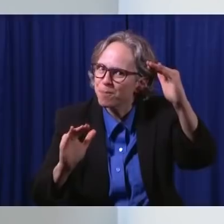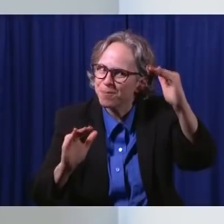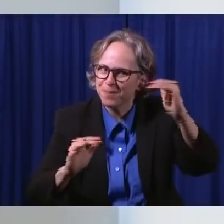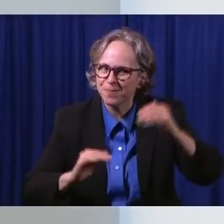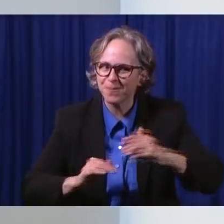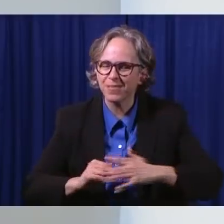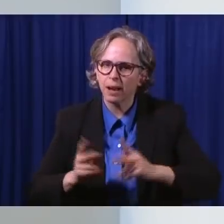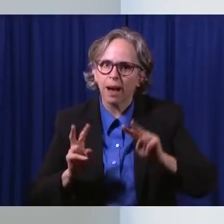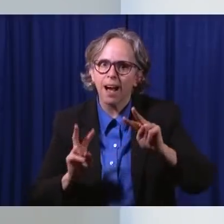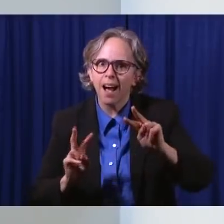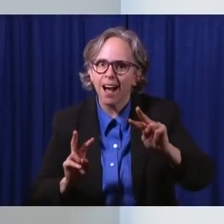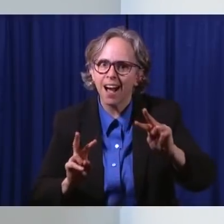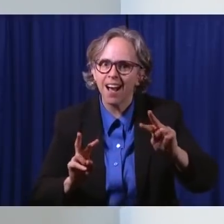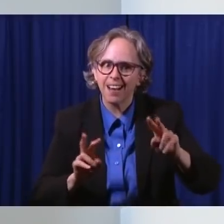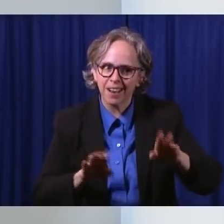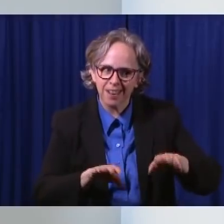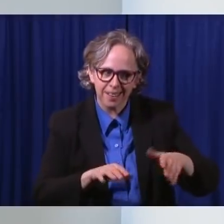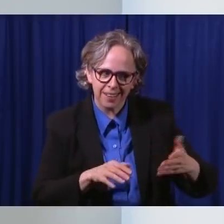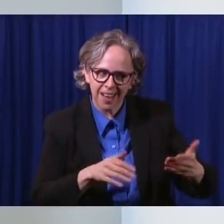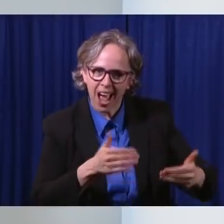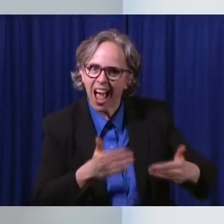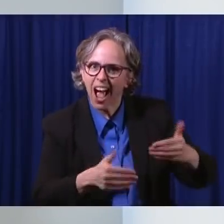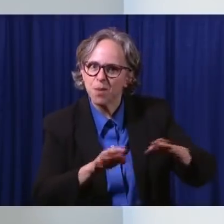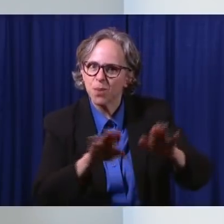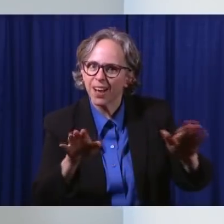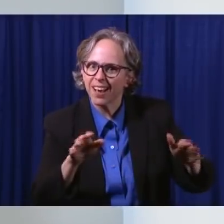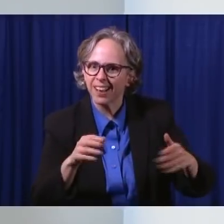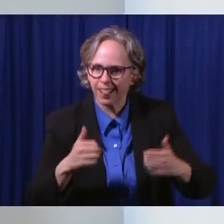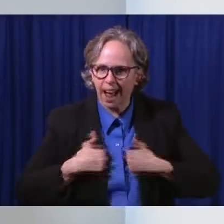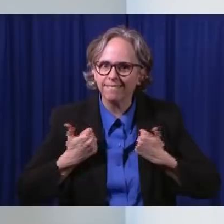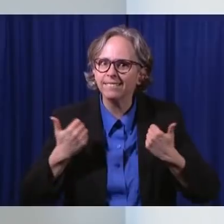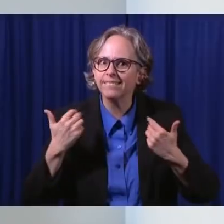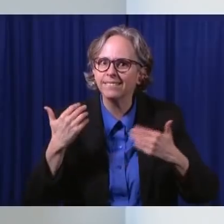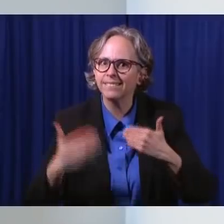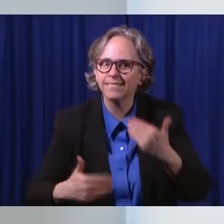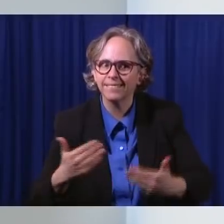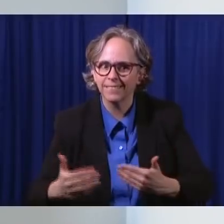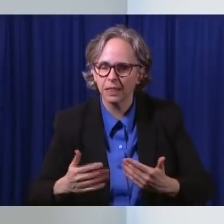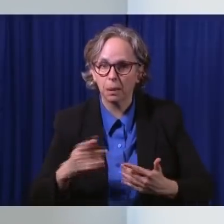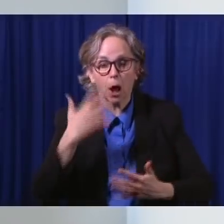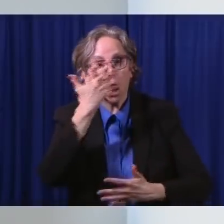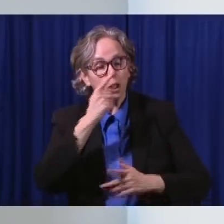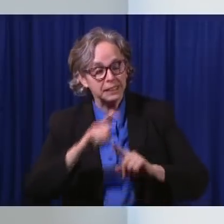BUT WE KNOW THAT IT'S A TIME FOR HOPE THAT PEOPLE HAVE MORE HOPE ABOUT THE FUTURES AND AT THE